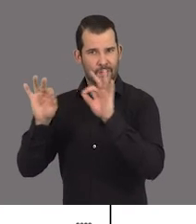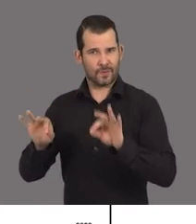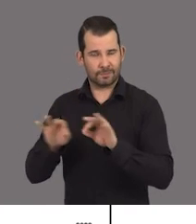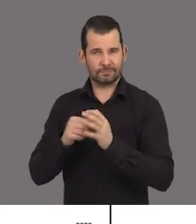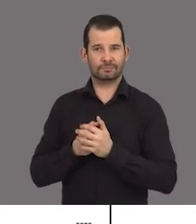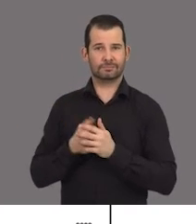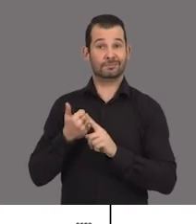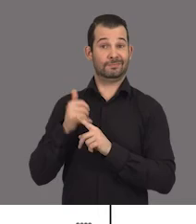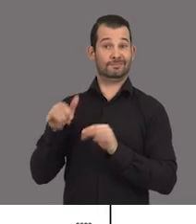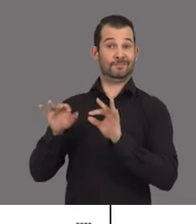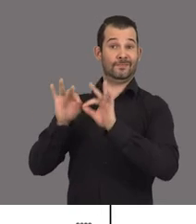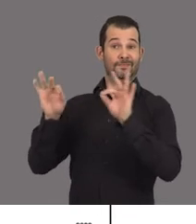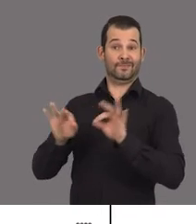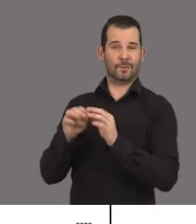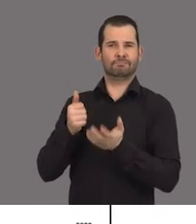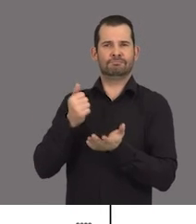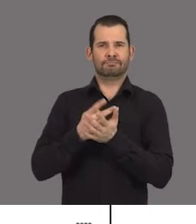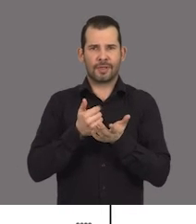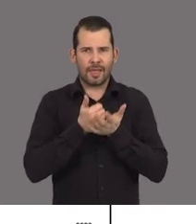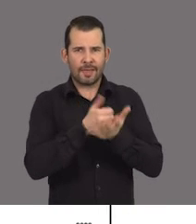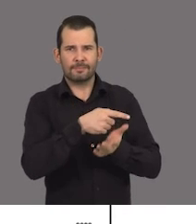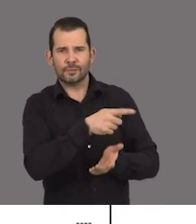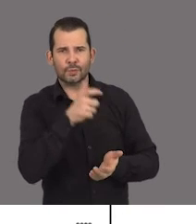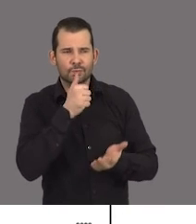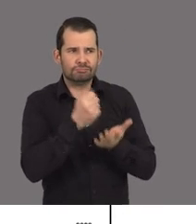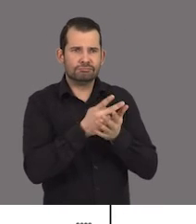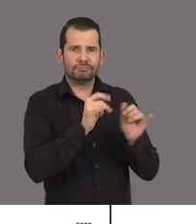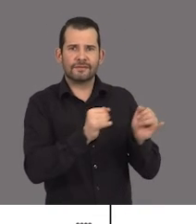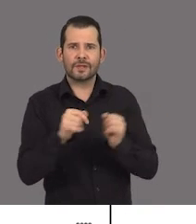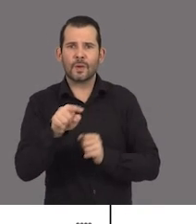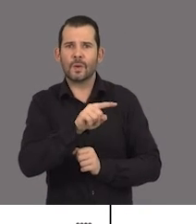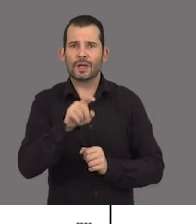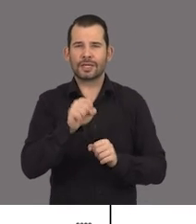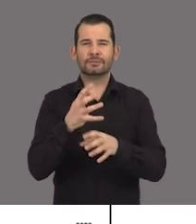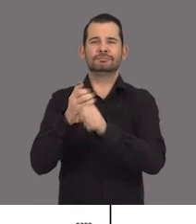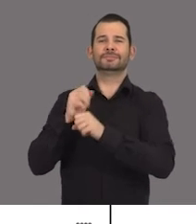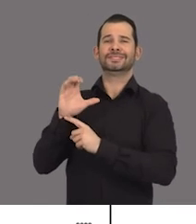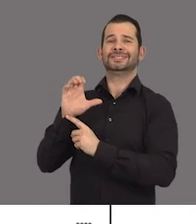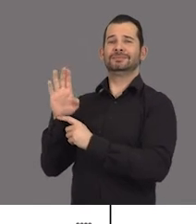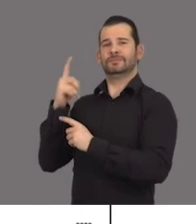This form helps eligible individuals receive the CCB for the children in their home.